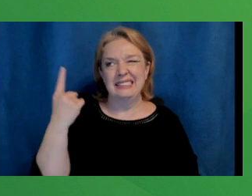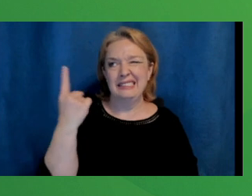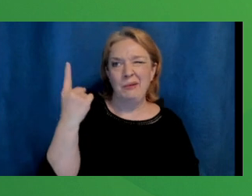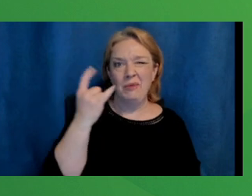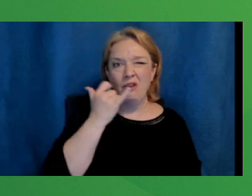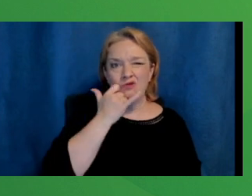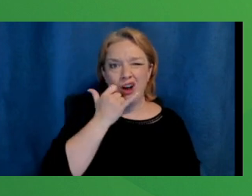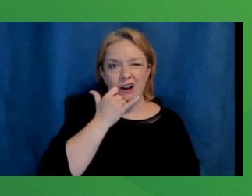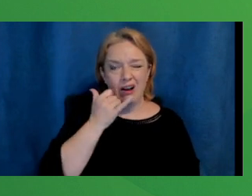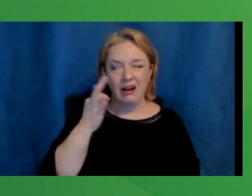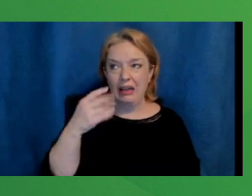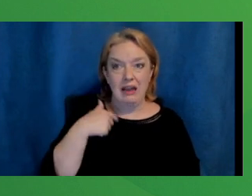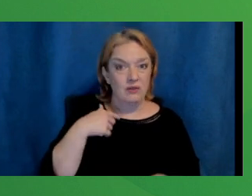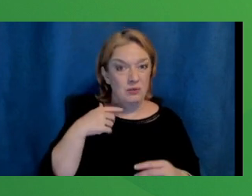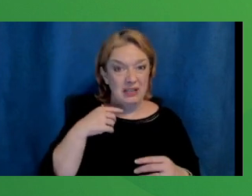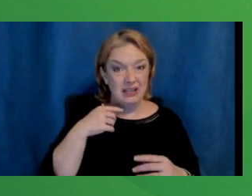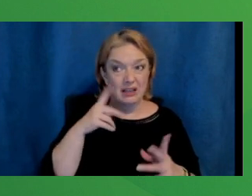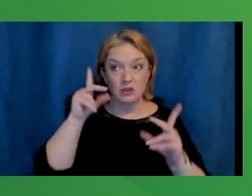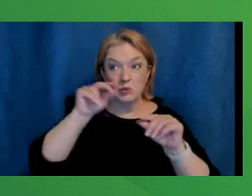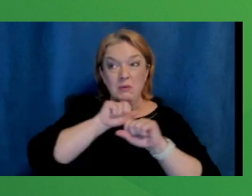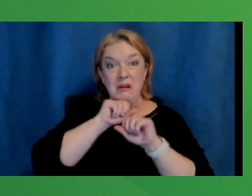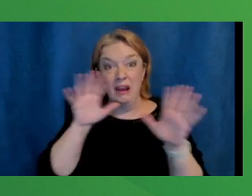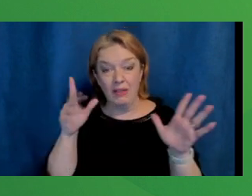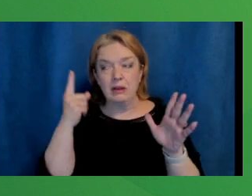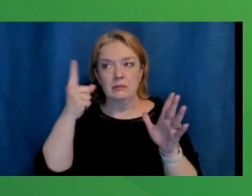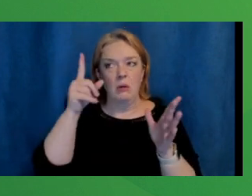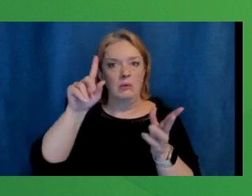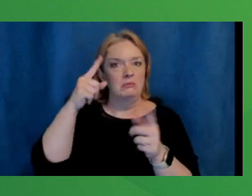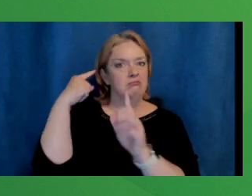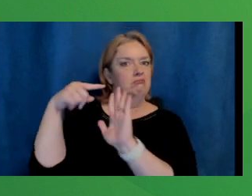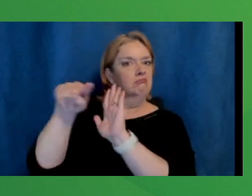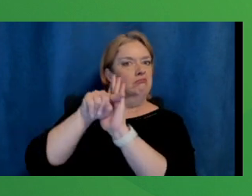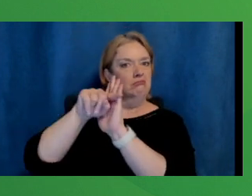something's bad's going to happen. When they left the project, they were more